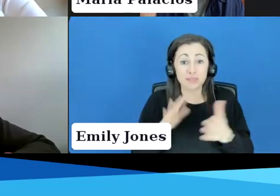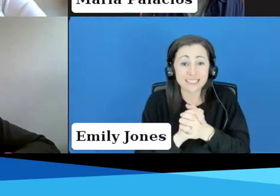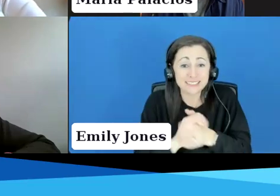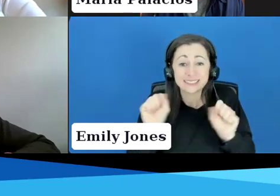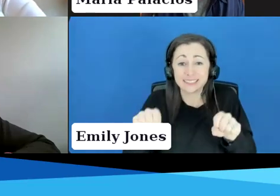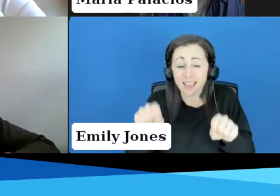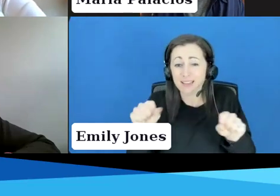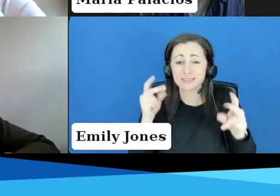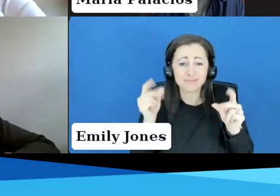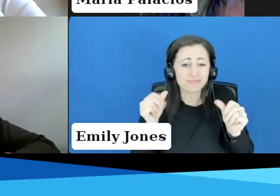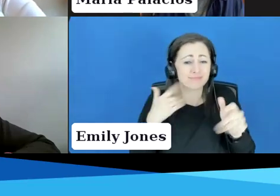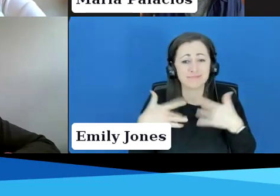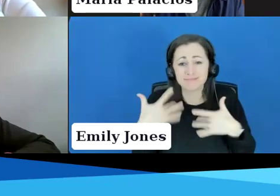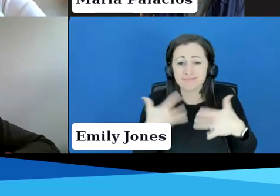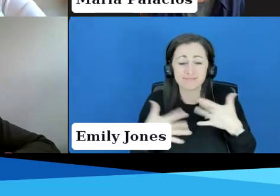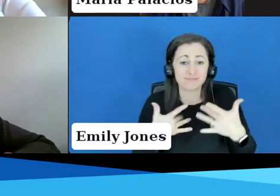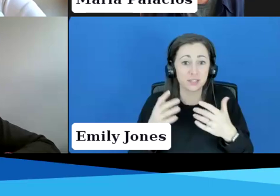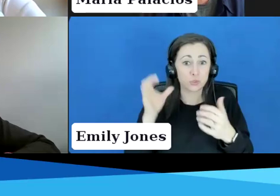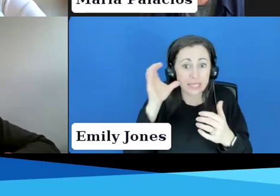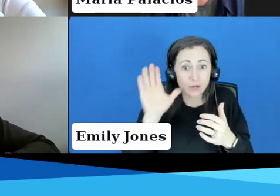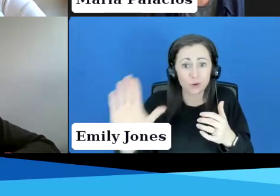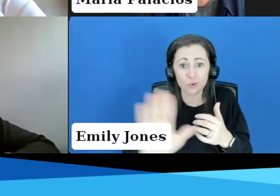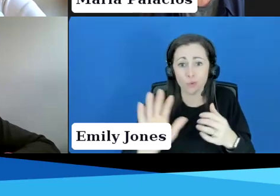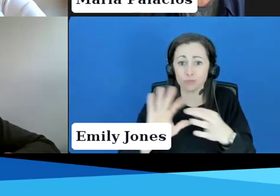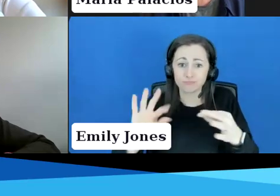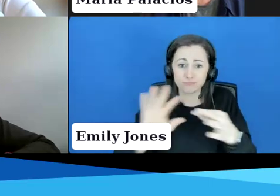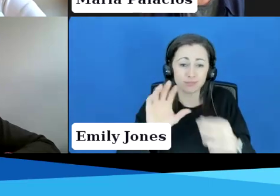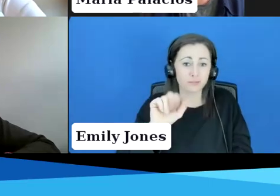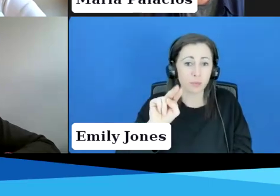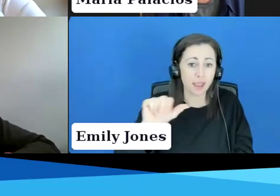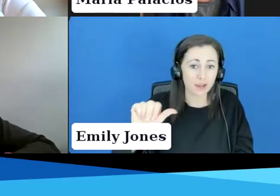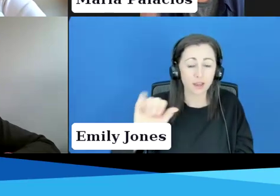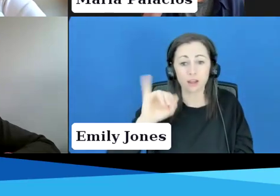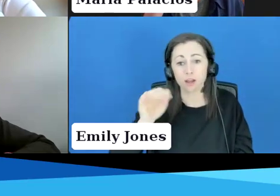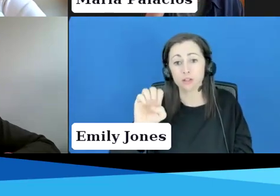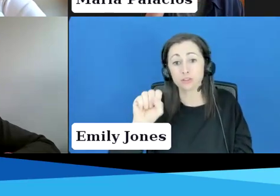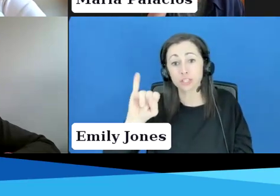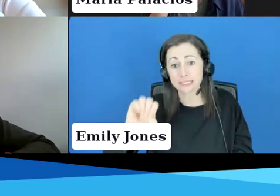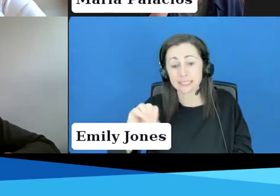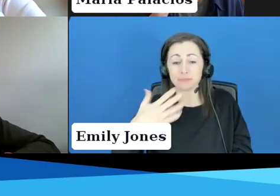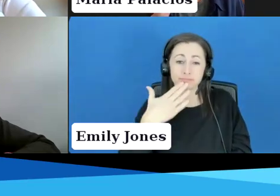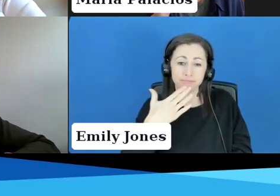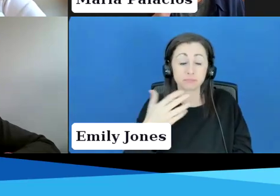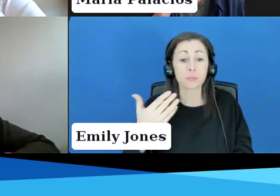these amazing collaborations of Anna and Jesse. Thank you. Again, my name's Maria Palacios.